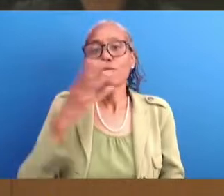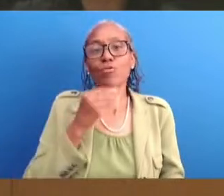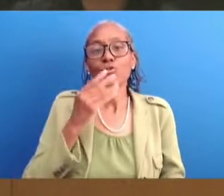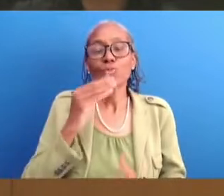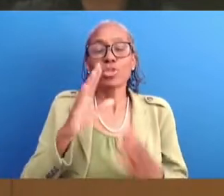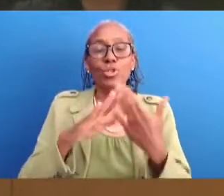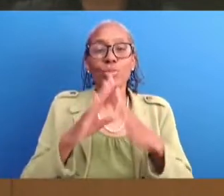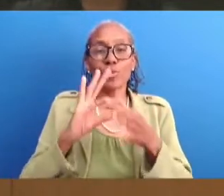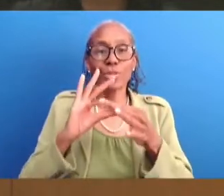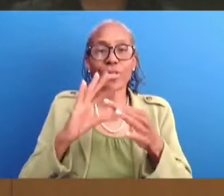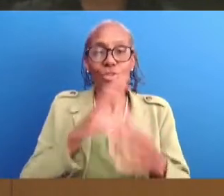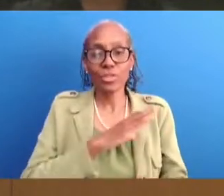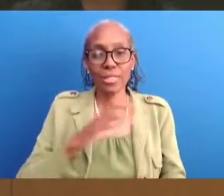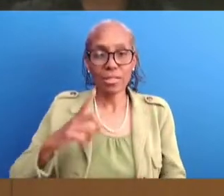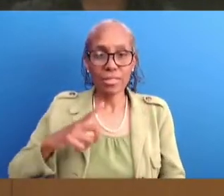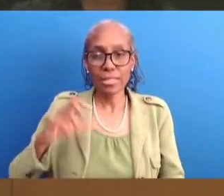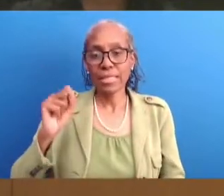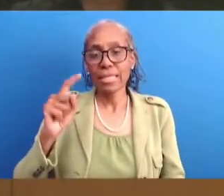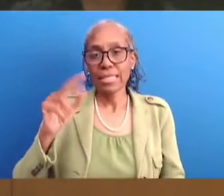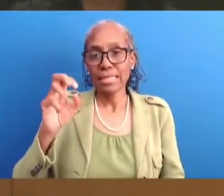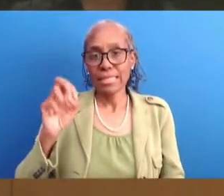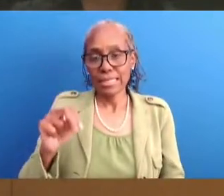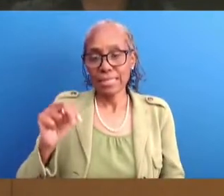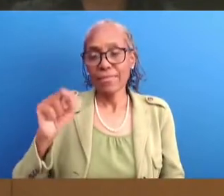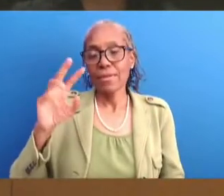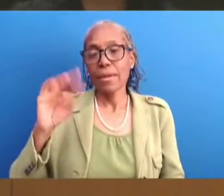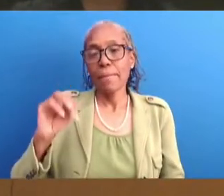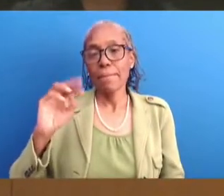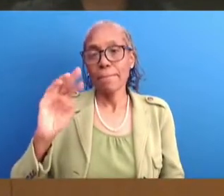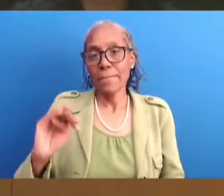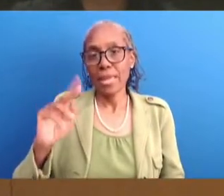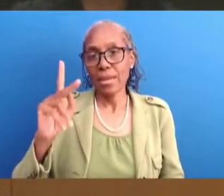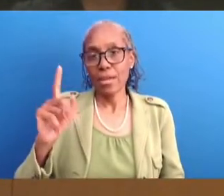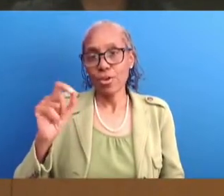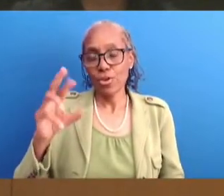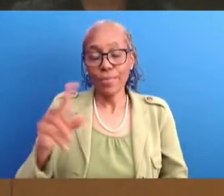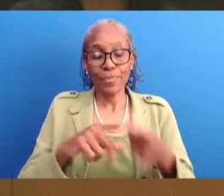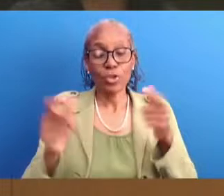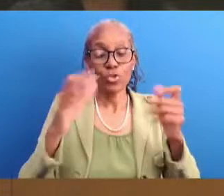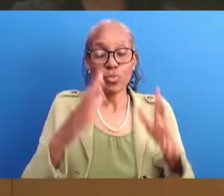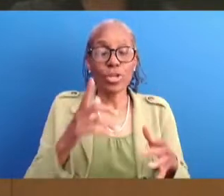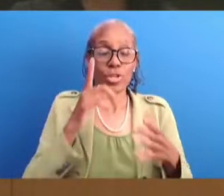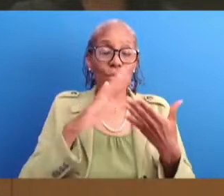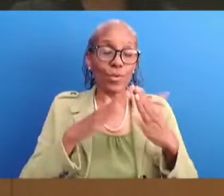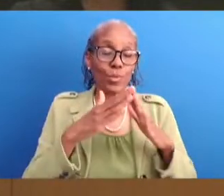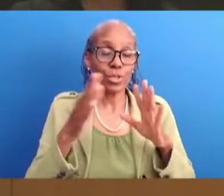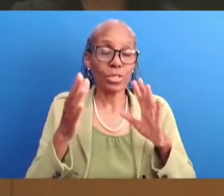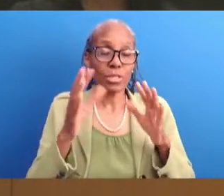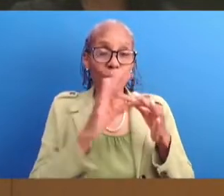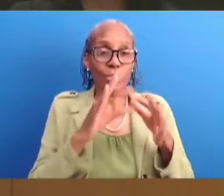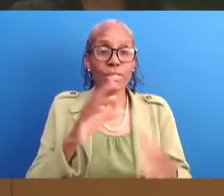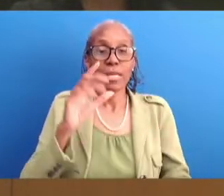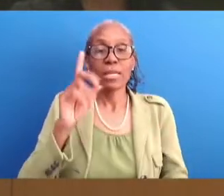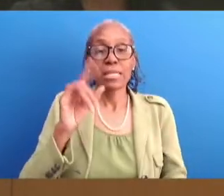STANDING BEHIND YOU. ABSOLUTELY, WE HAVE THE CHAIRMAN OF THE JEWISH COMMUNITY